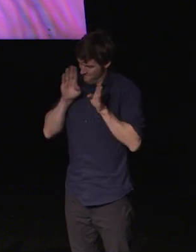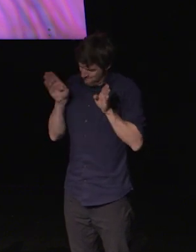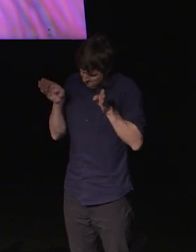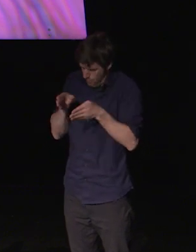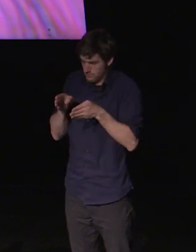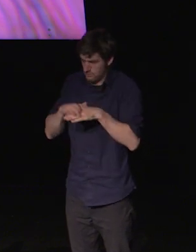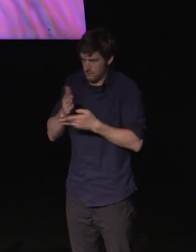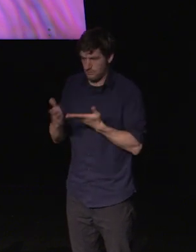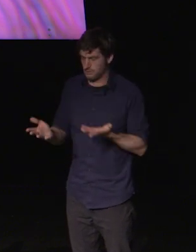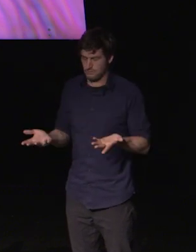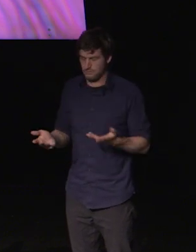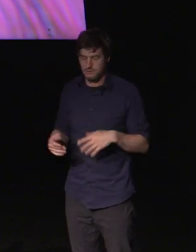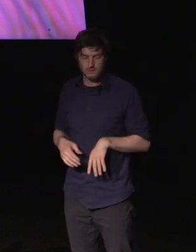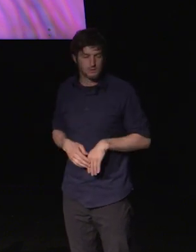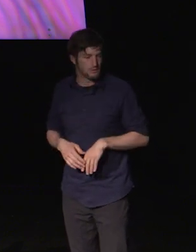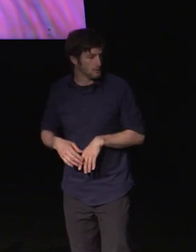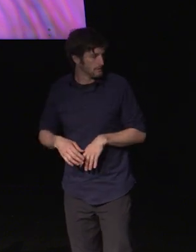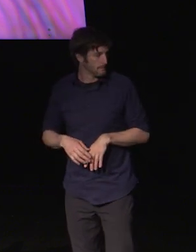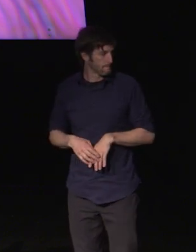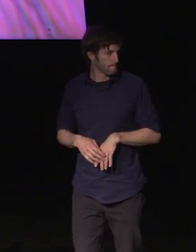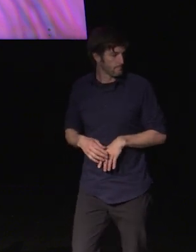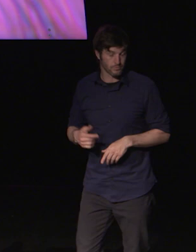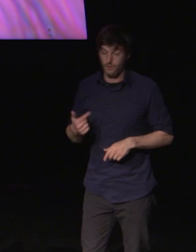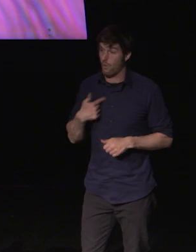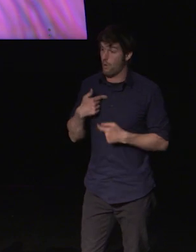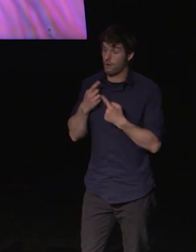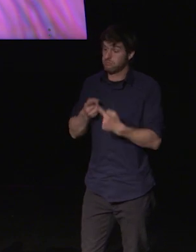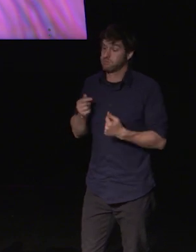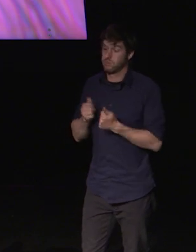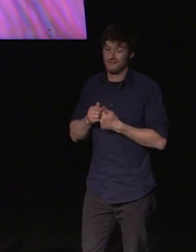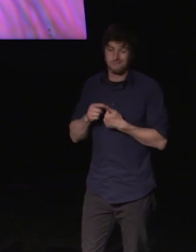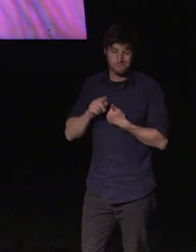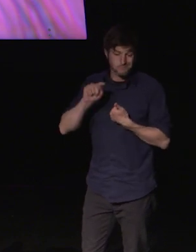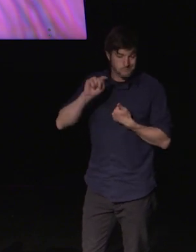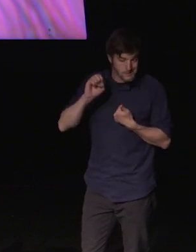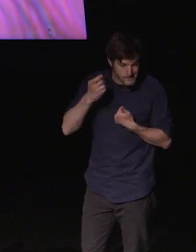So what I have difficulty with is of course text of most sizes.